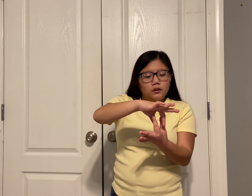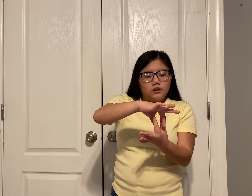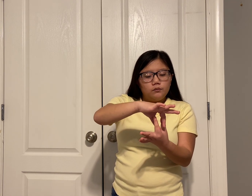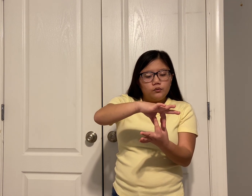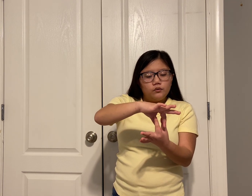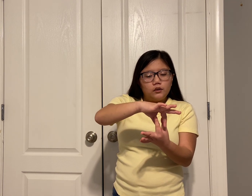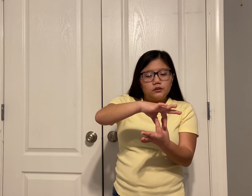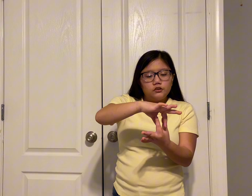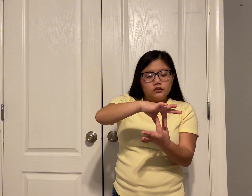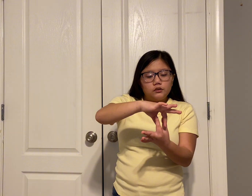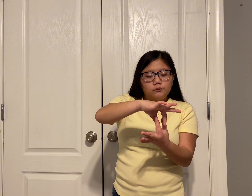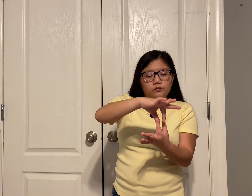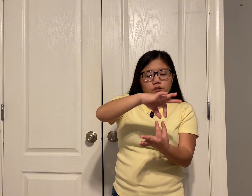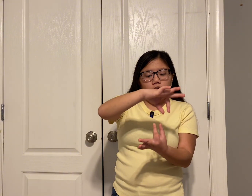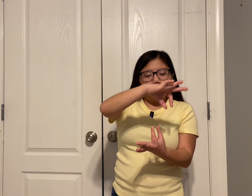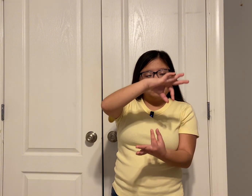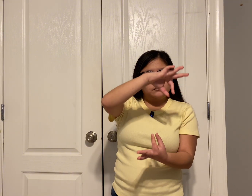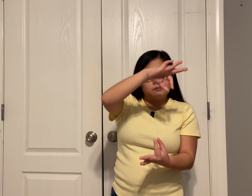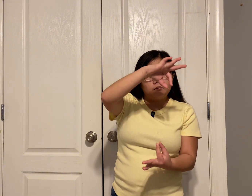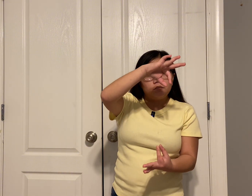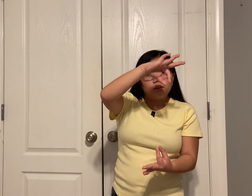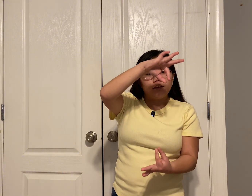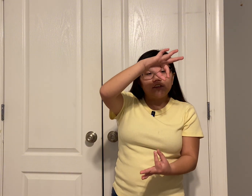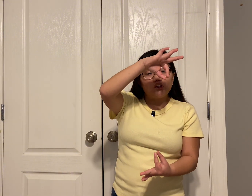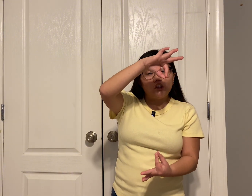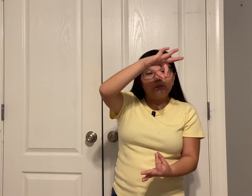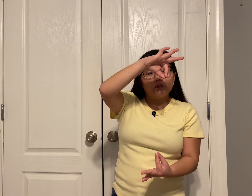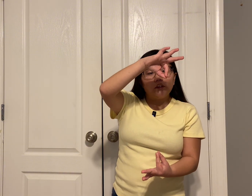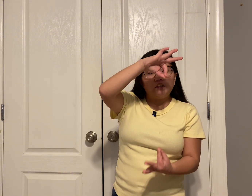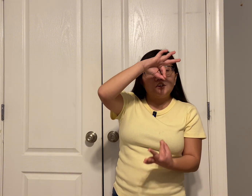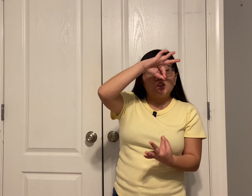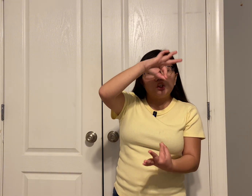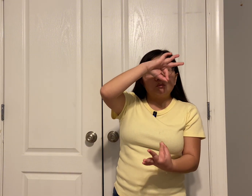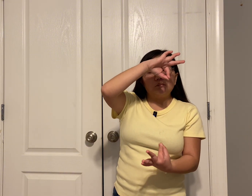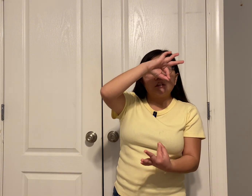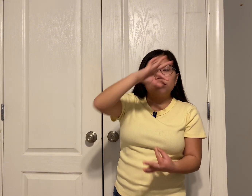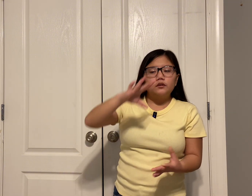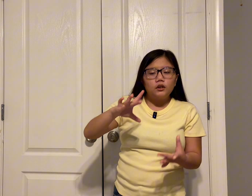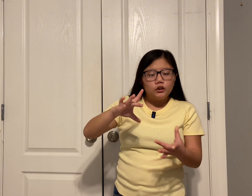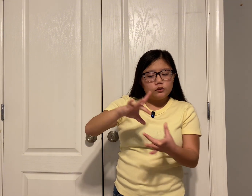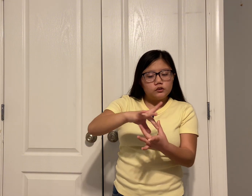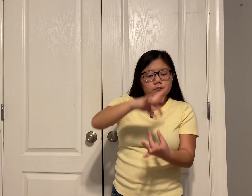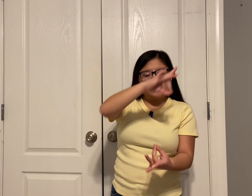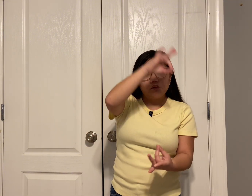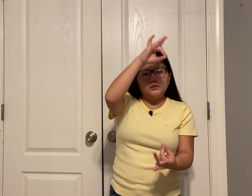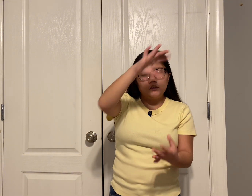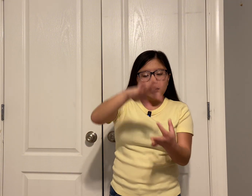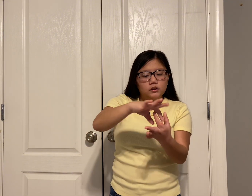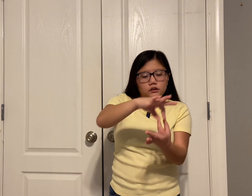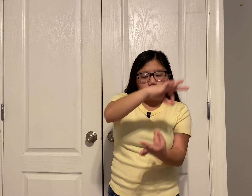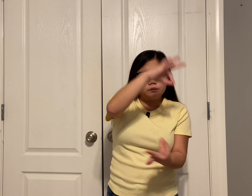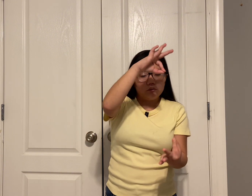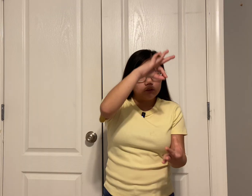And then not touching and move it up and then move it up in an "S" shape and then close 'em together. So Spirit and and Spirit.